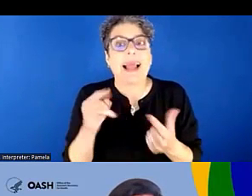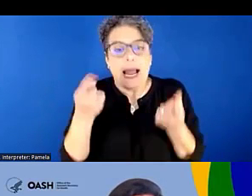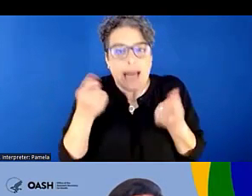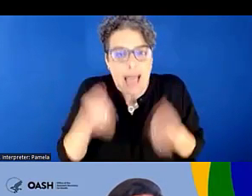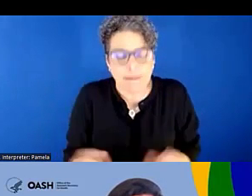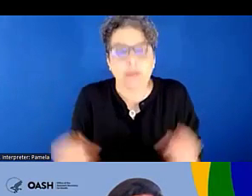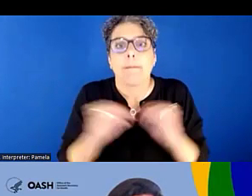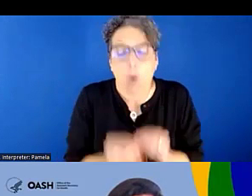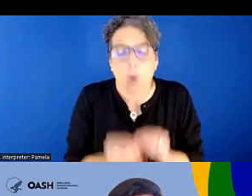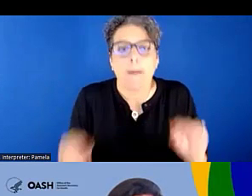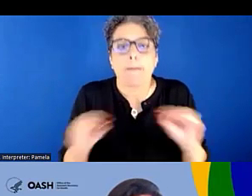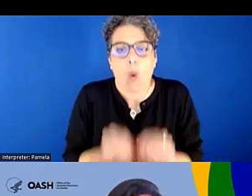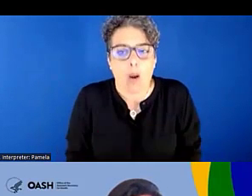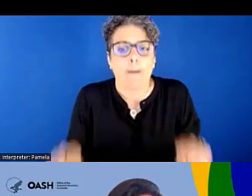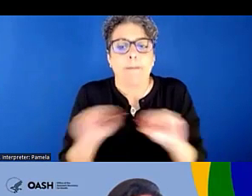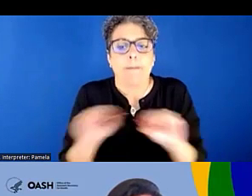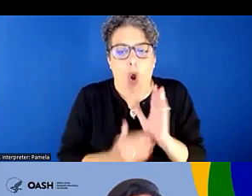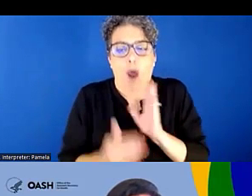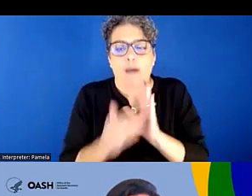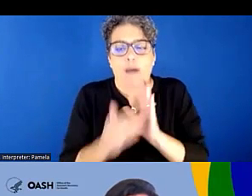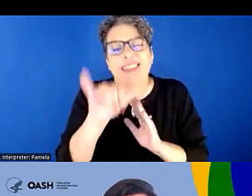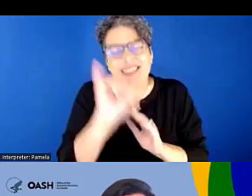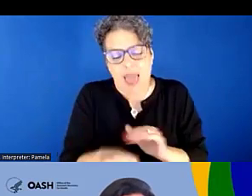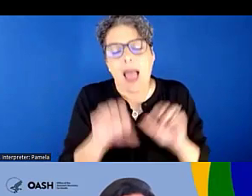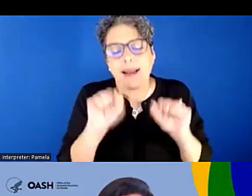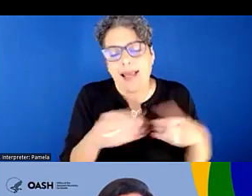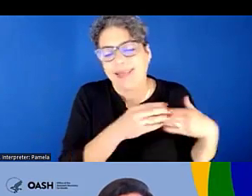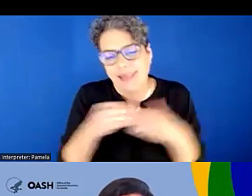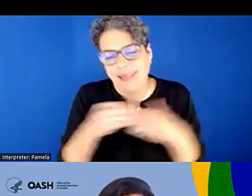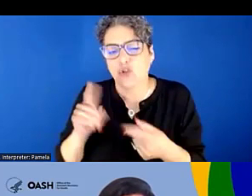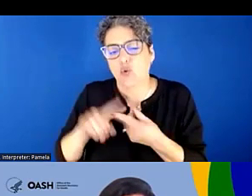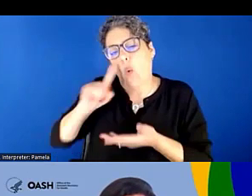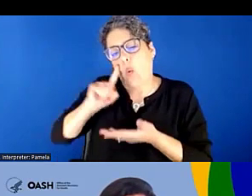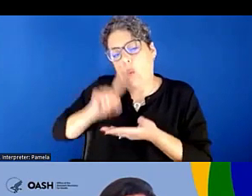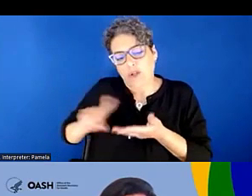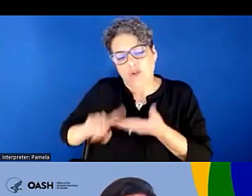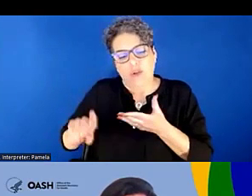to research misconduct questions to your lab.